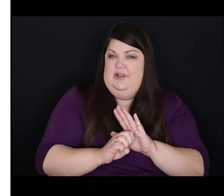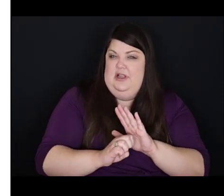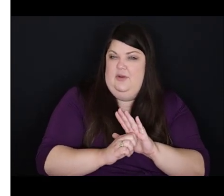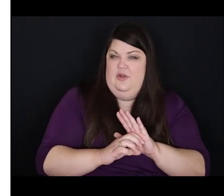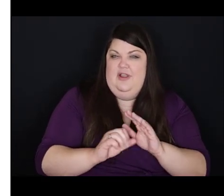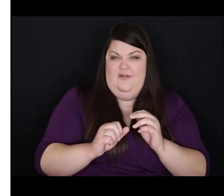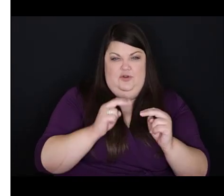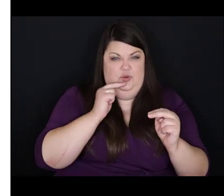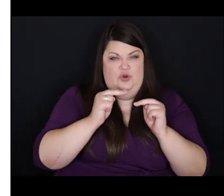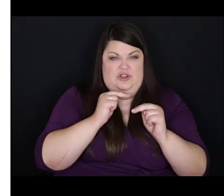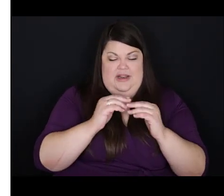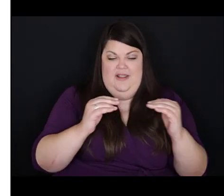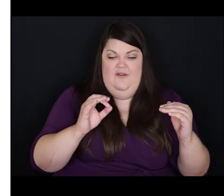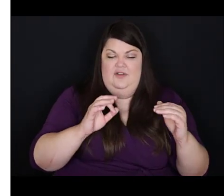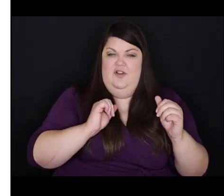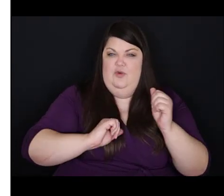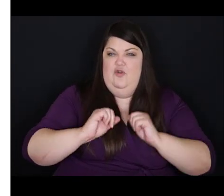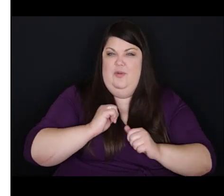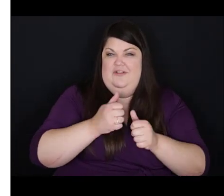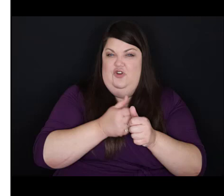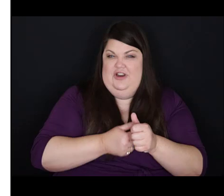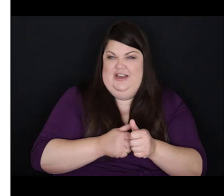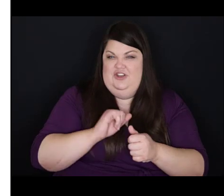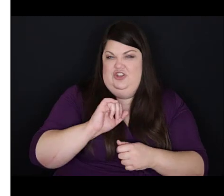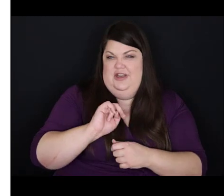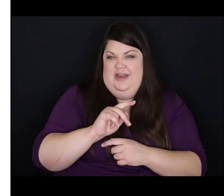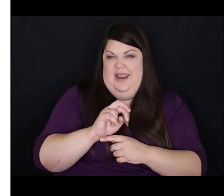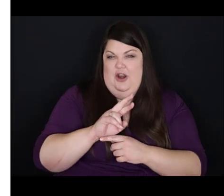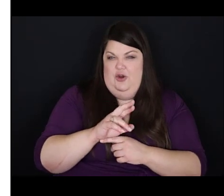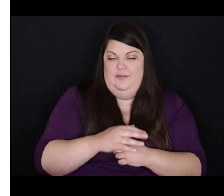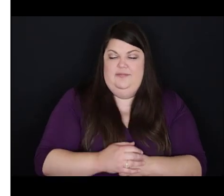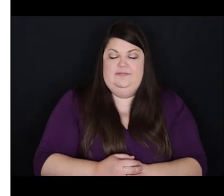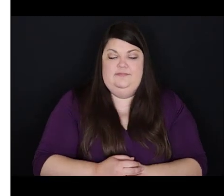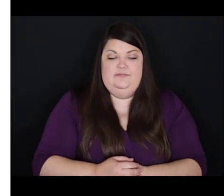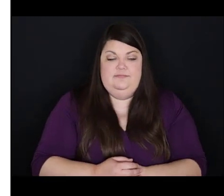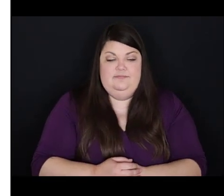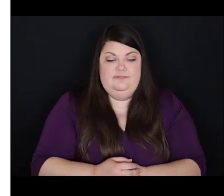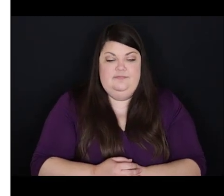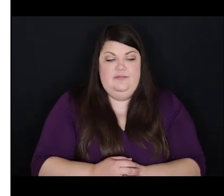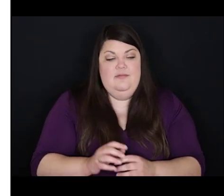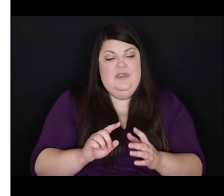of performance for each performance indicator. The table begins with the Performance Indicators